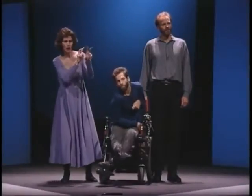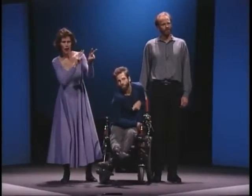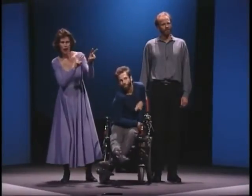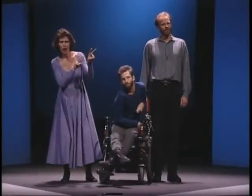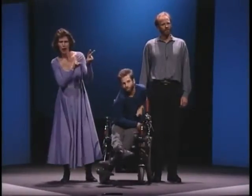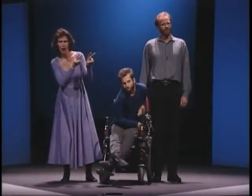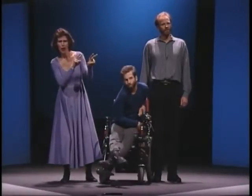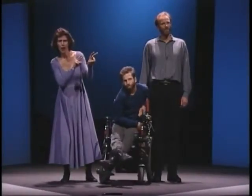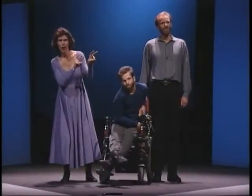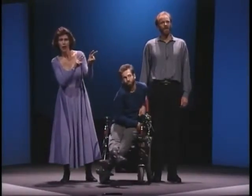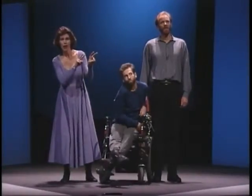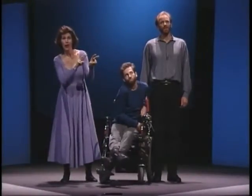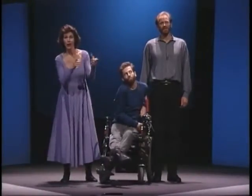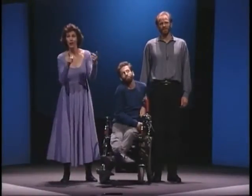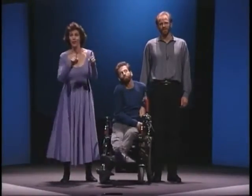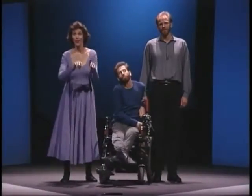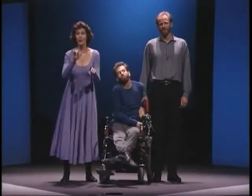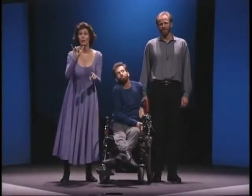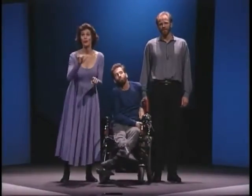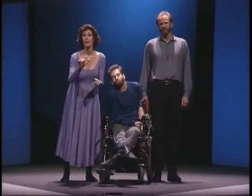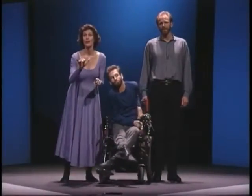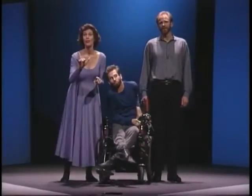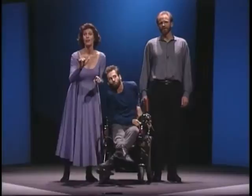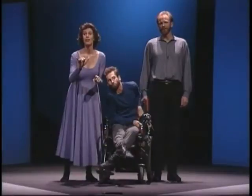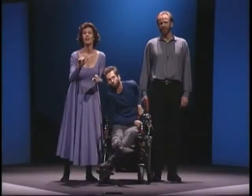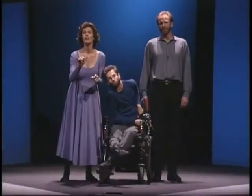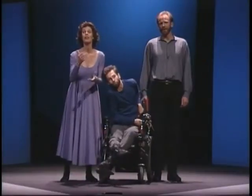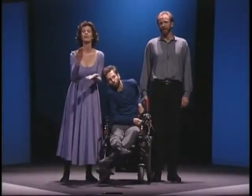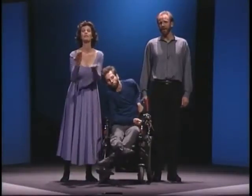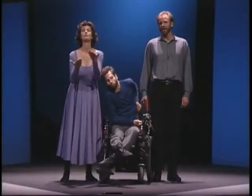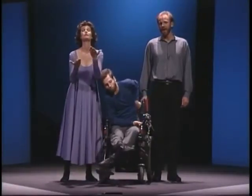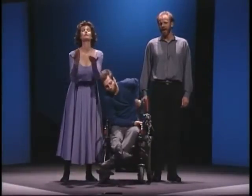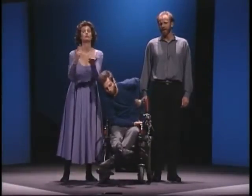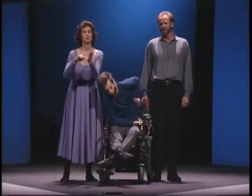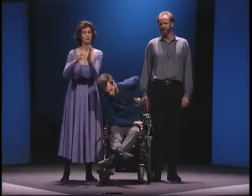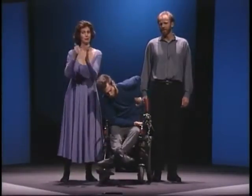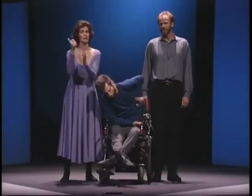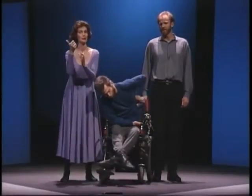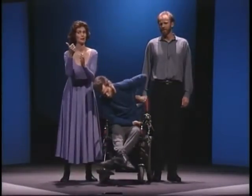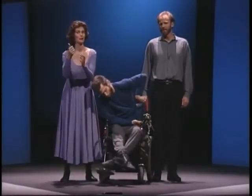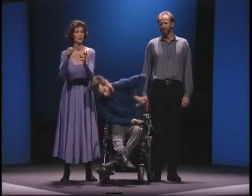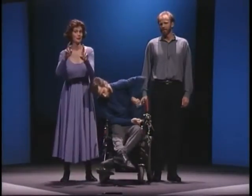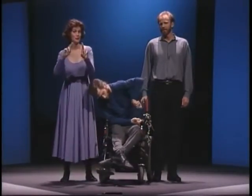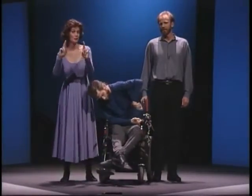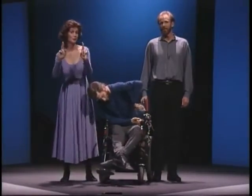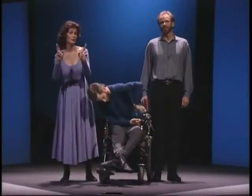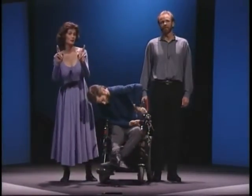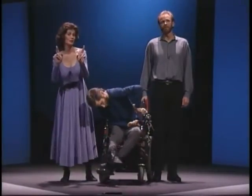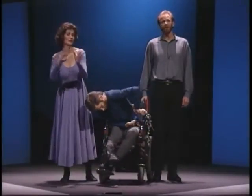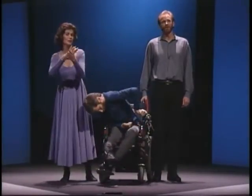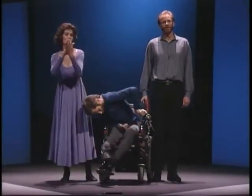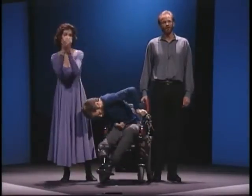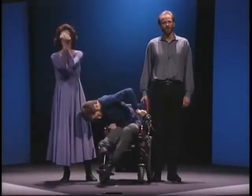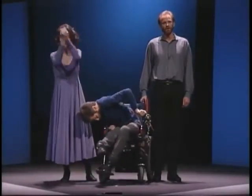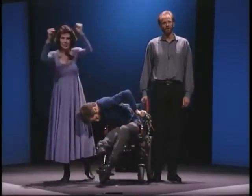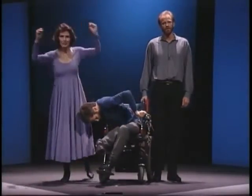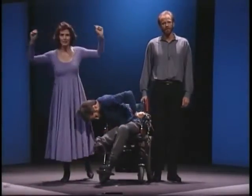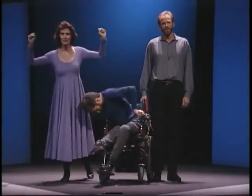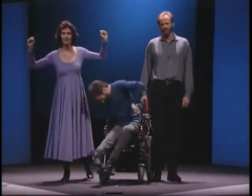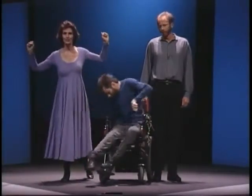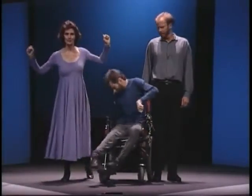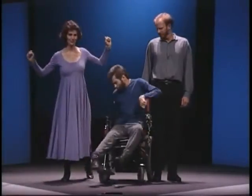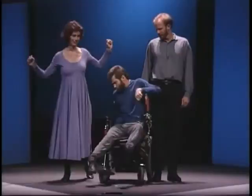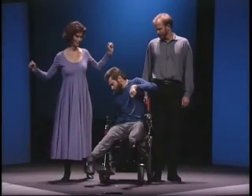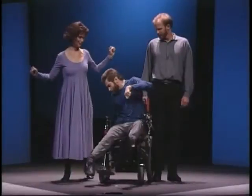when this happens you are on the cutting edge of liberation